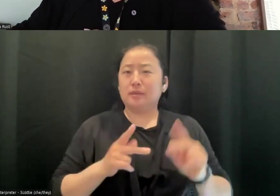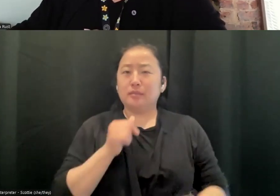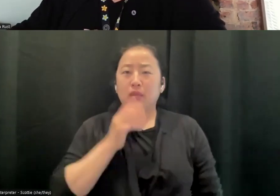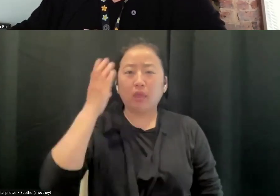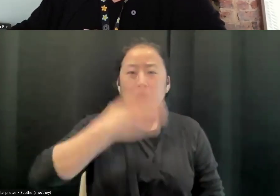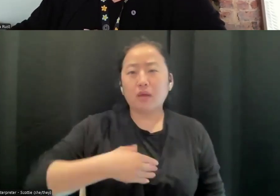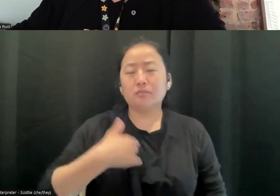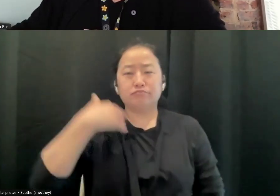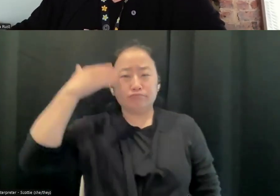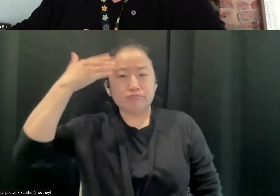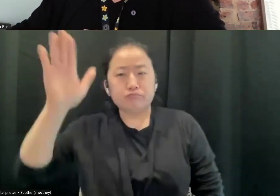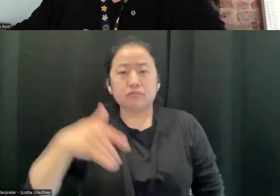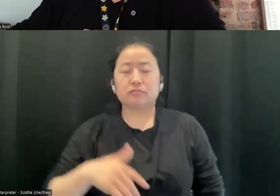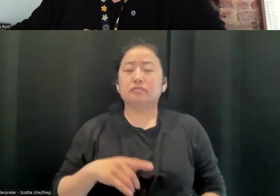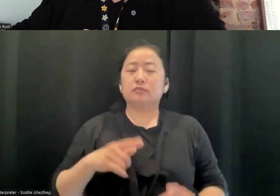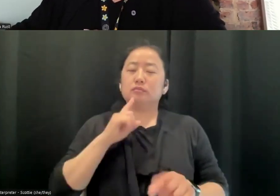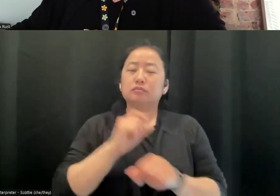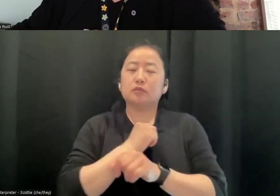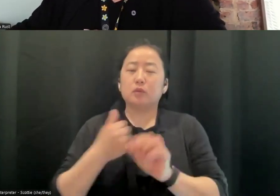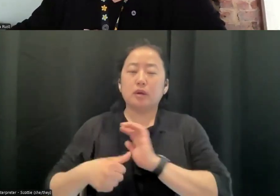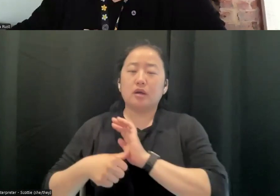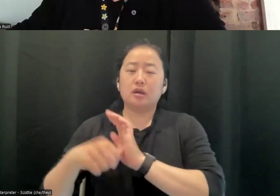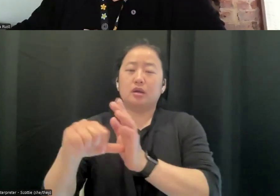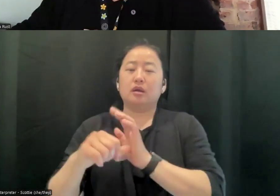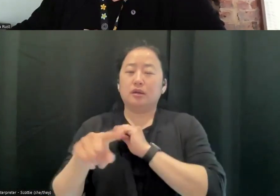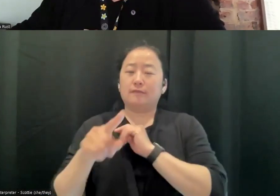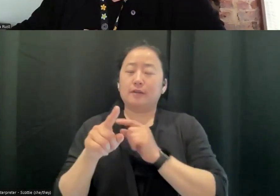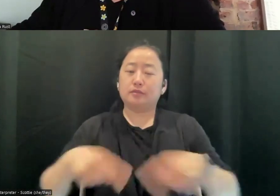we really want to emphasize to everybody on the call and if anybody -- you know, if you know